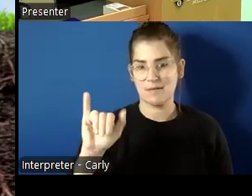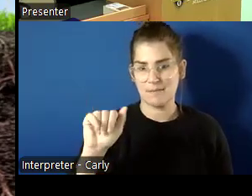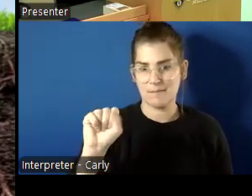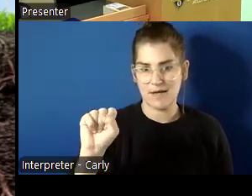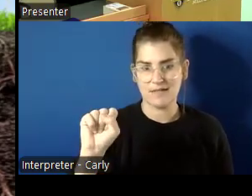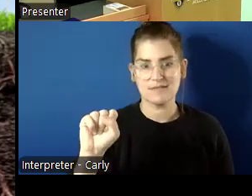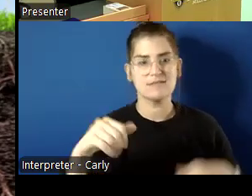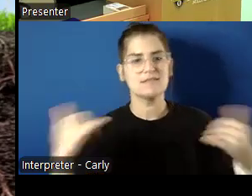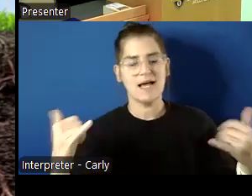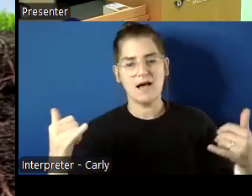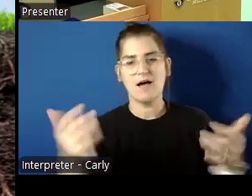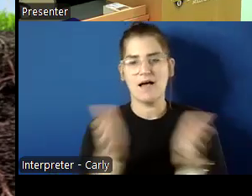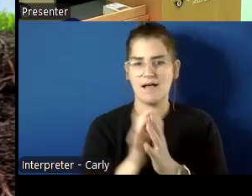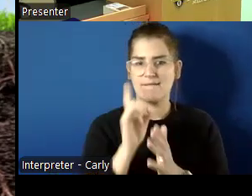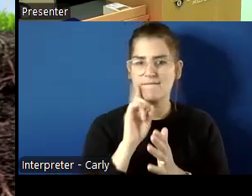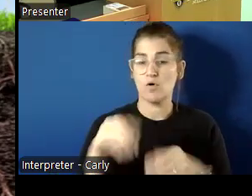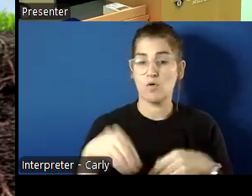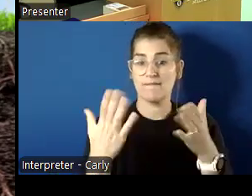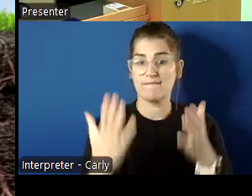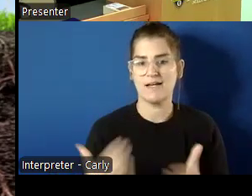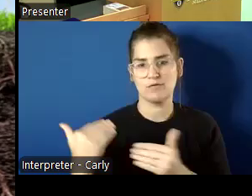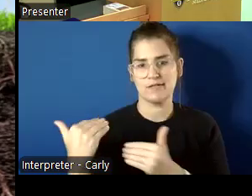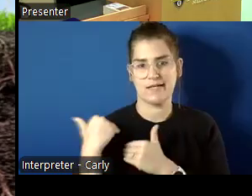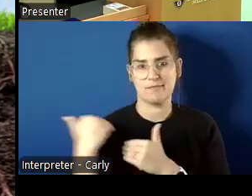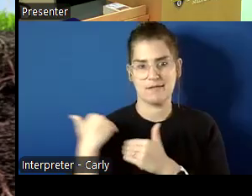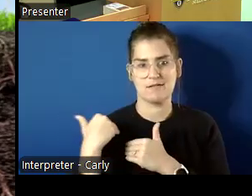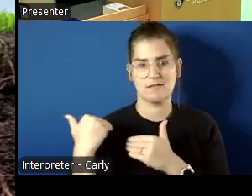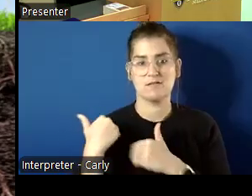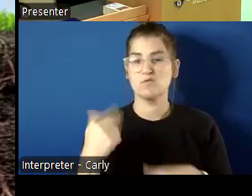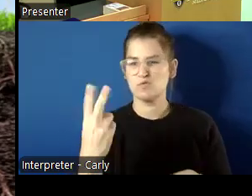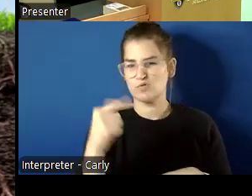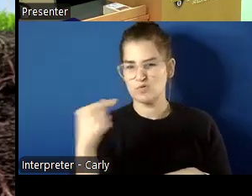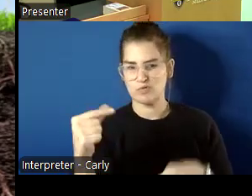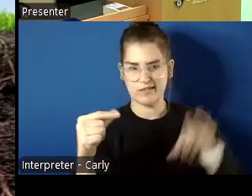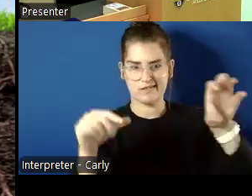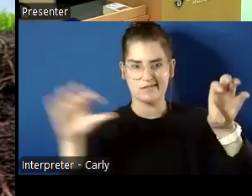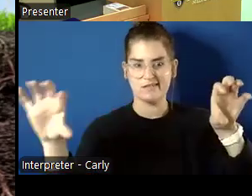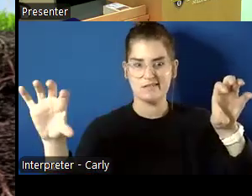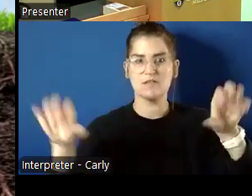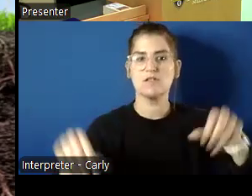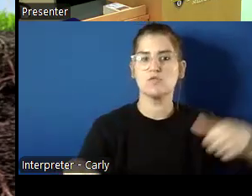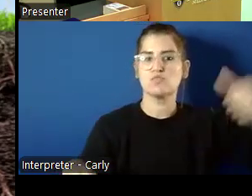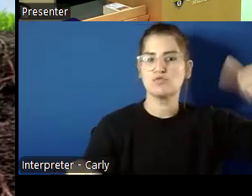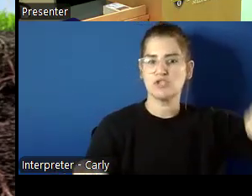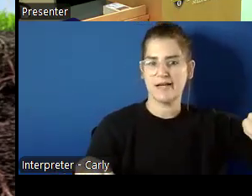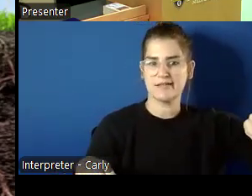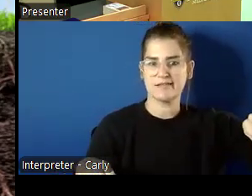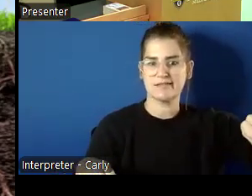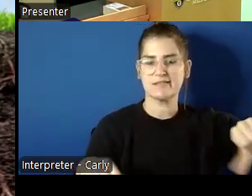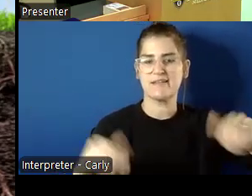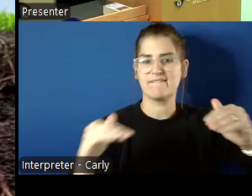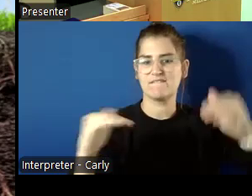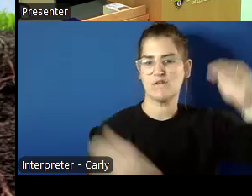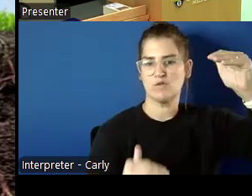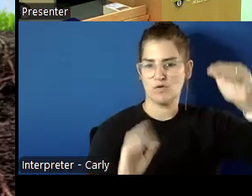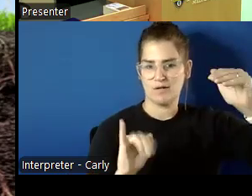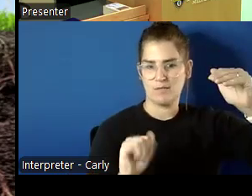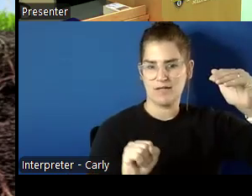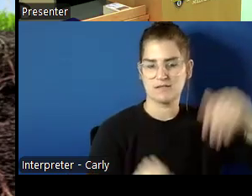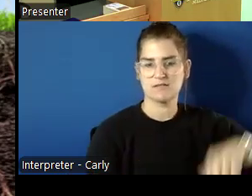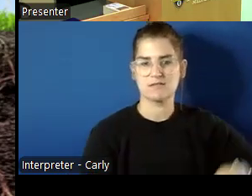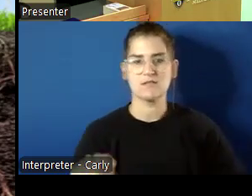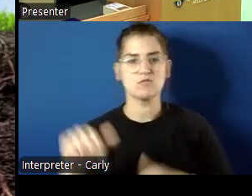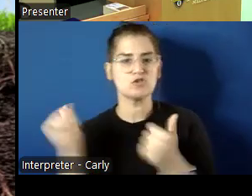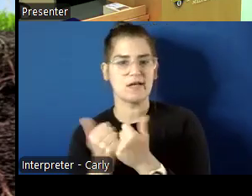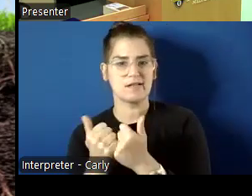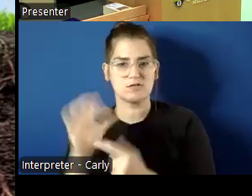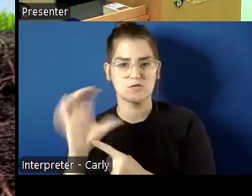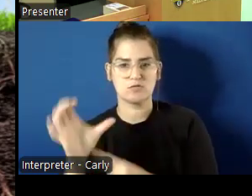where we reject inferiority biases and where we challenge cultural assumptions about deficits,